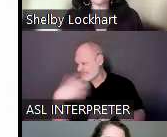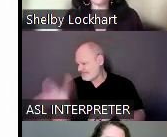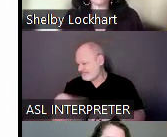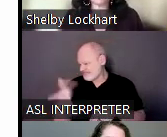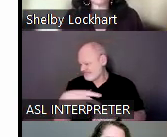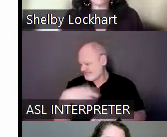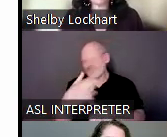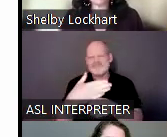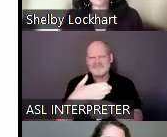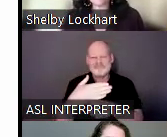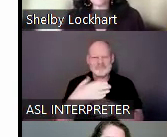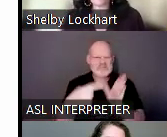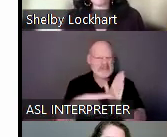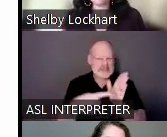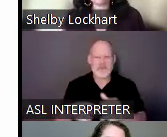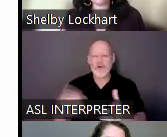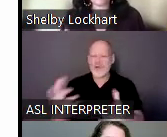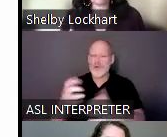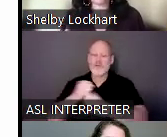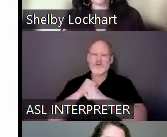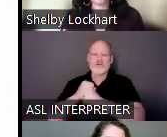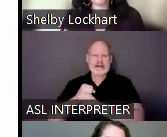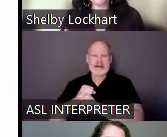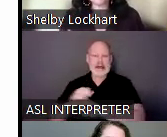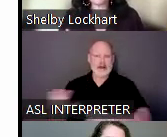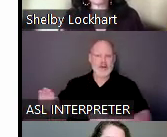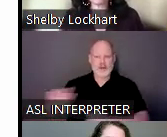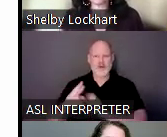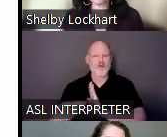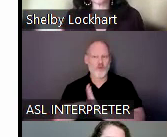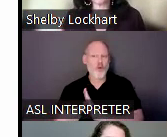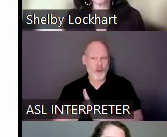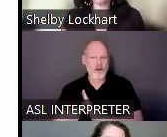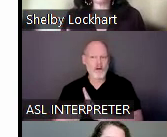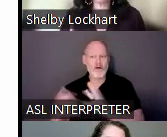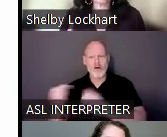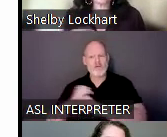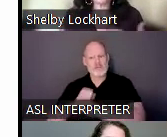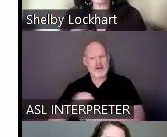importance on that and protecting that role in your District or your school. We work a